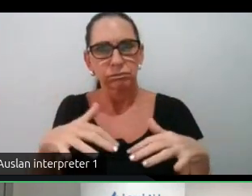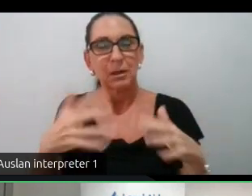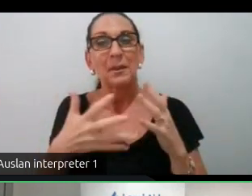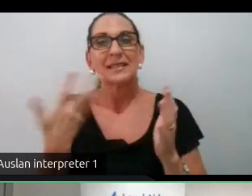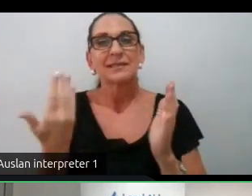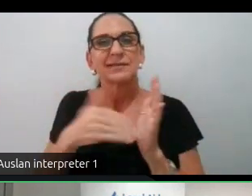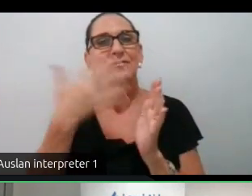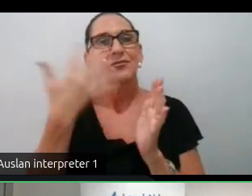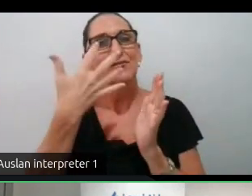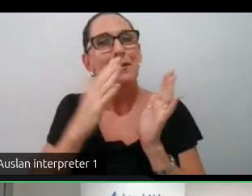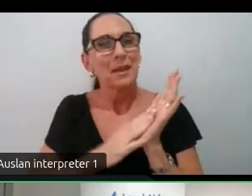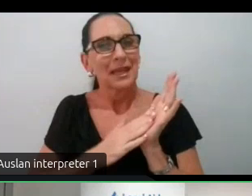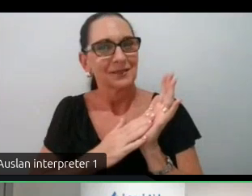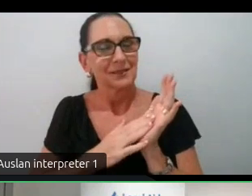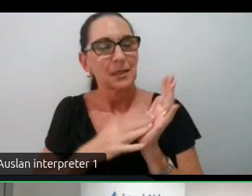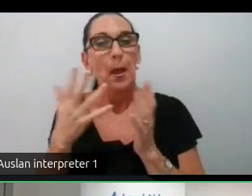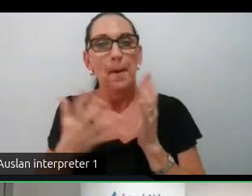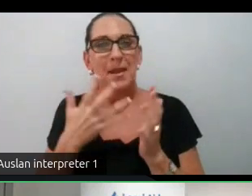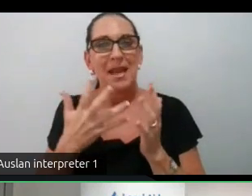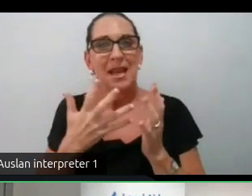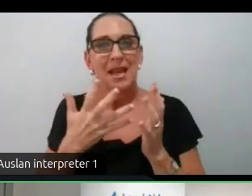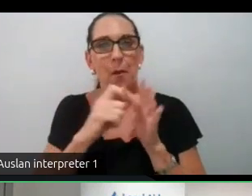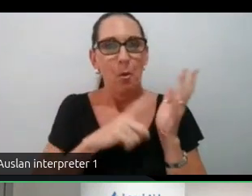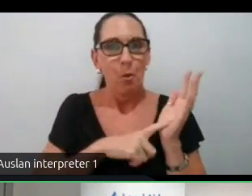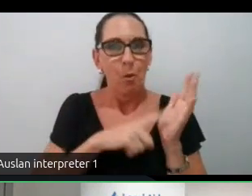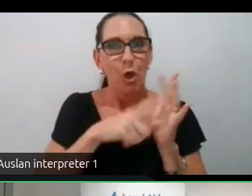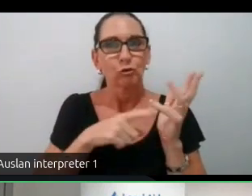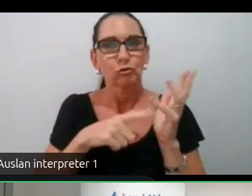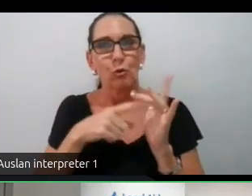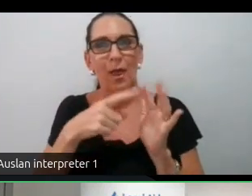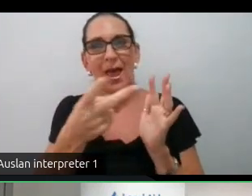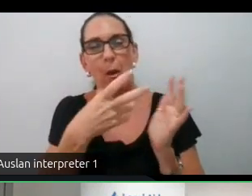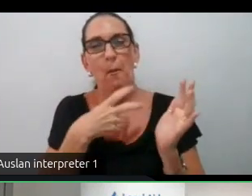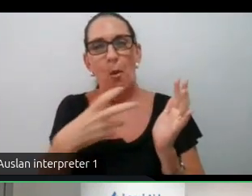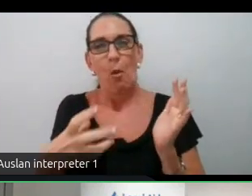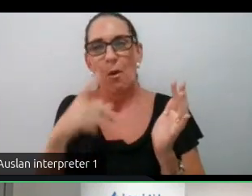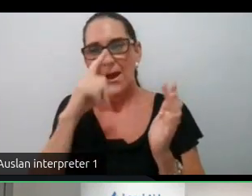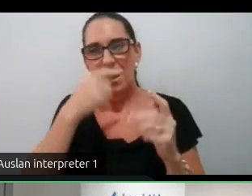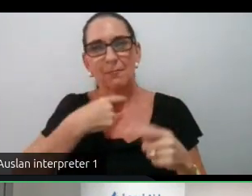we've got a 15 minute extension that gives uh Paul and Julie plenty of time to talk through case